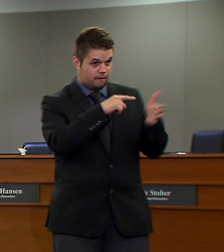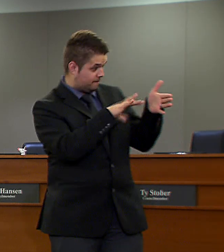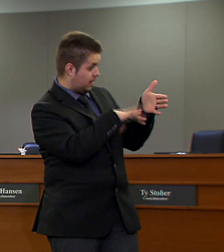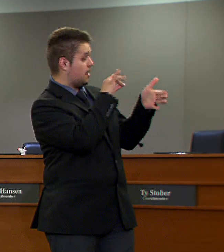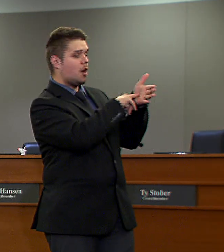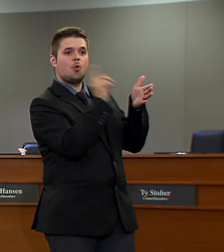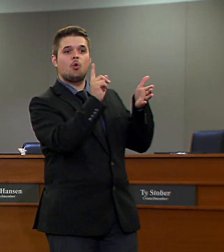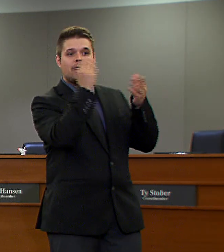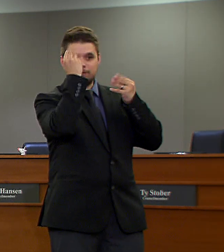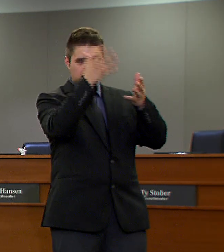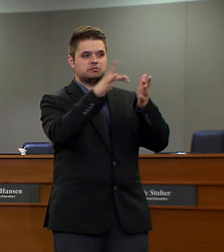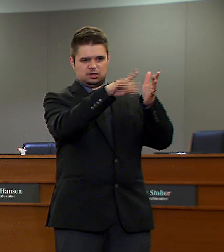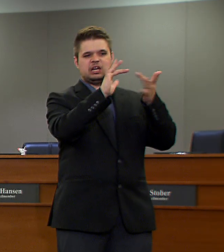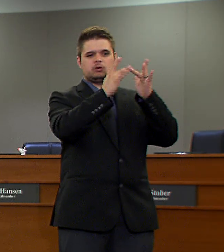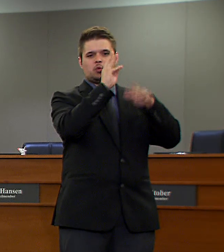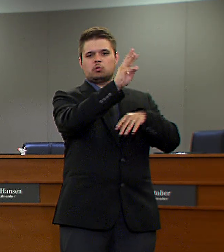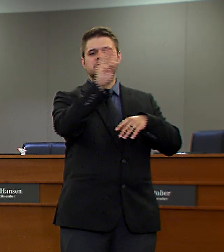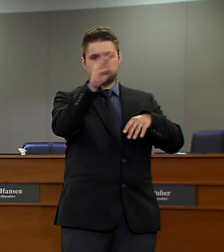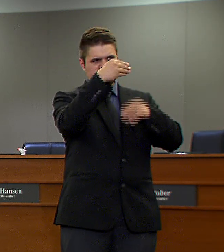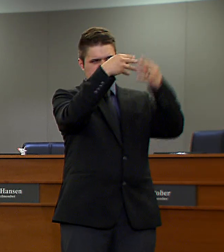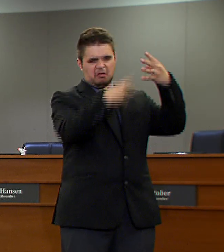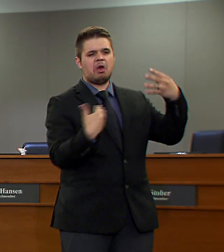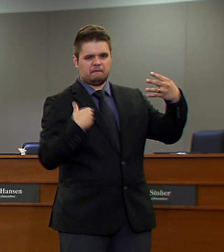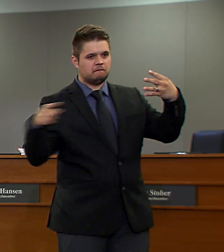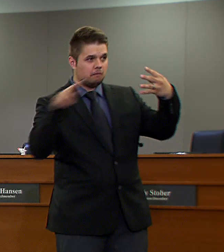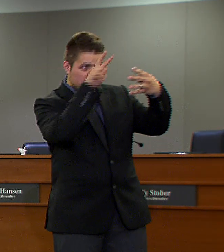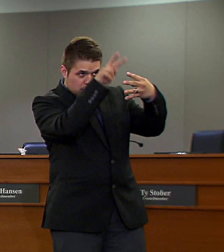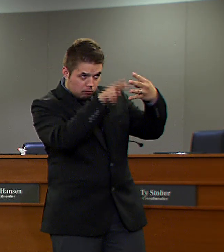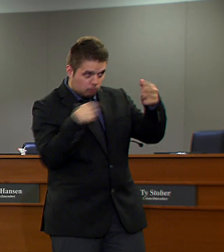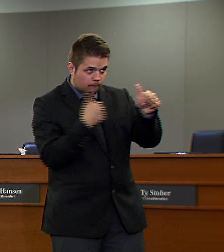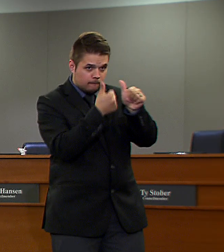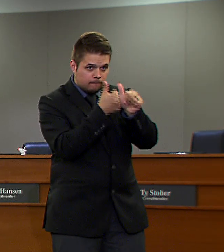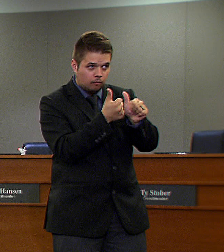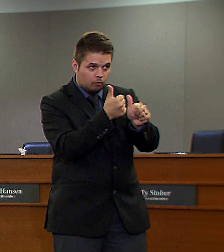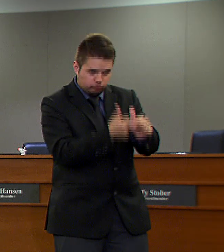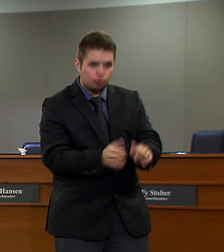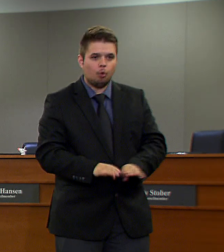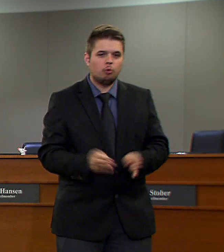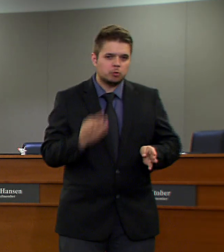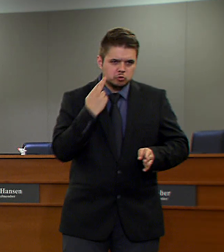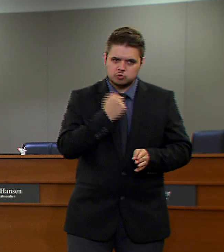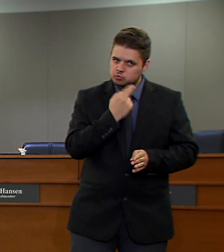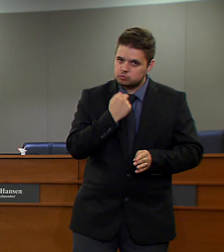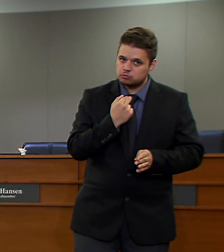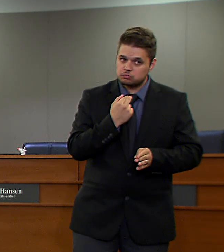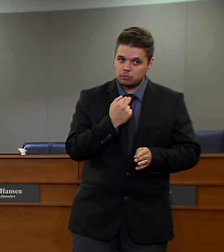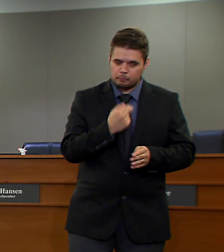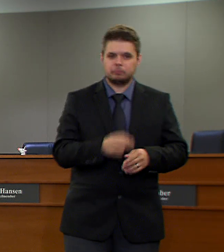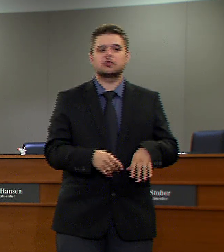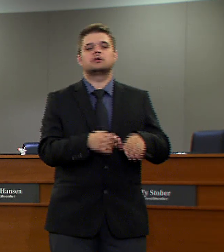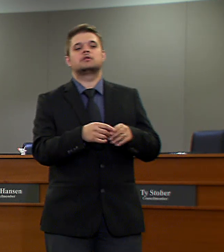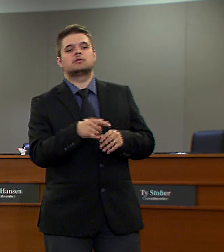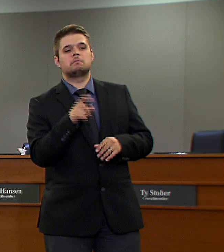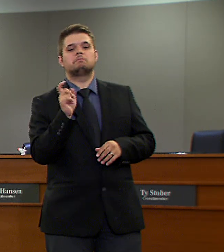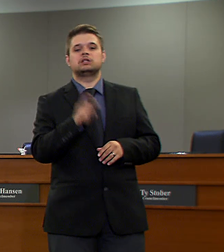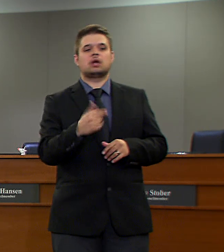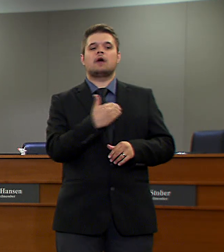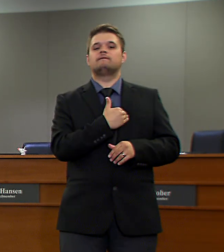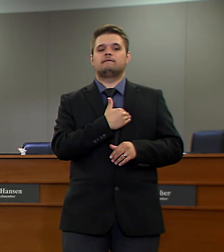to reopen under Phase 2 of the Governor's plan include:. Hand sanitizer, it must be available to all employees and